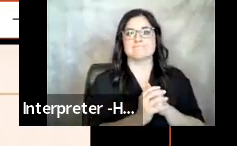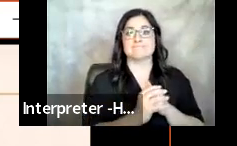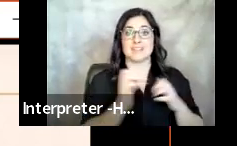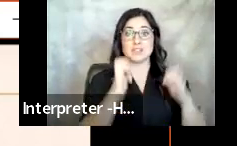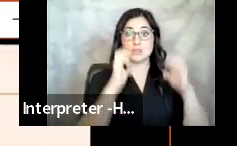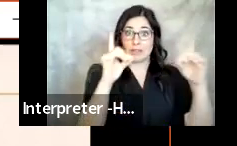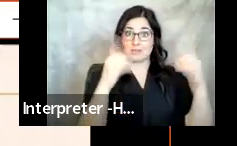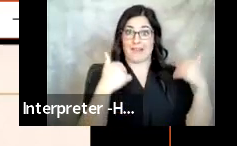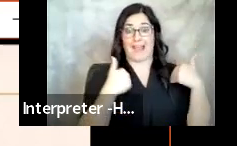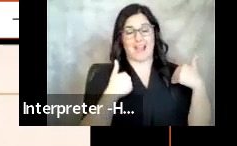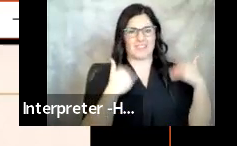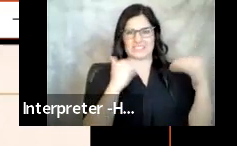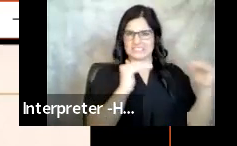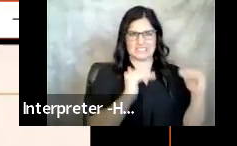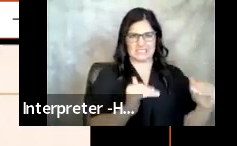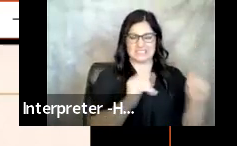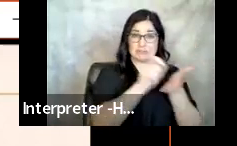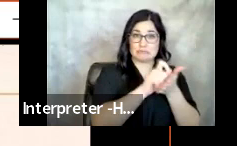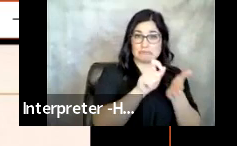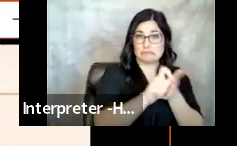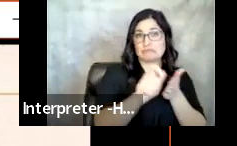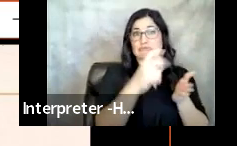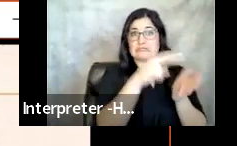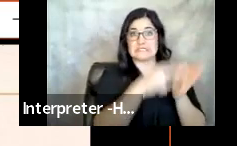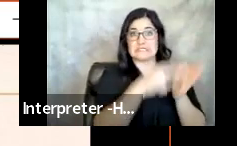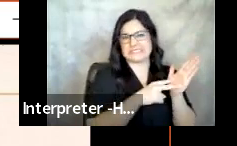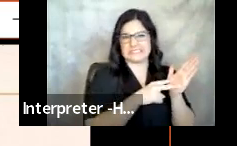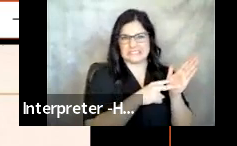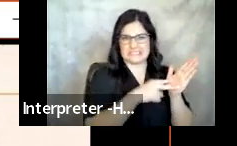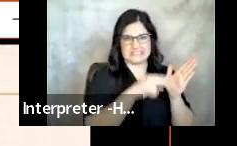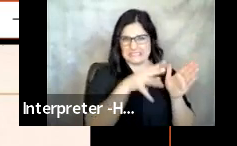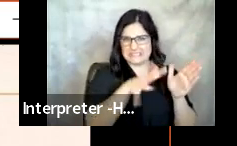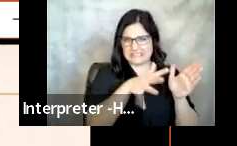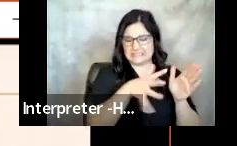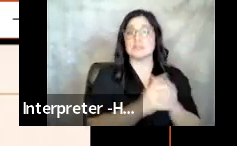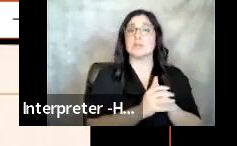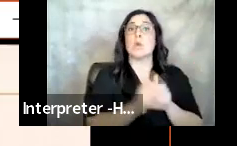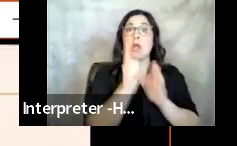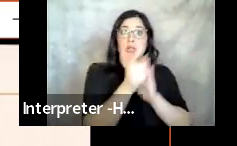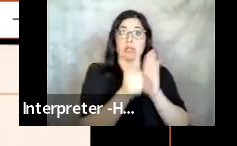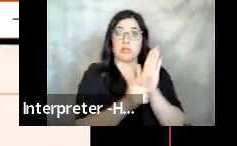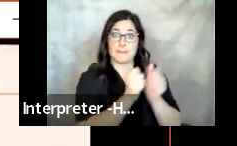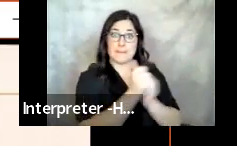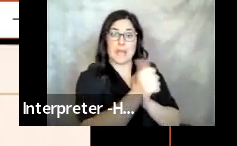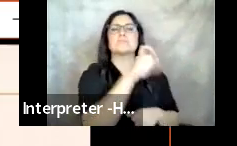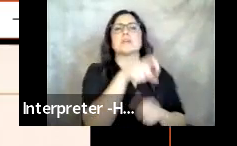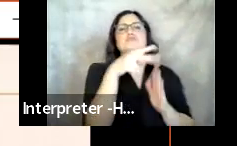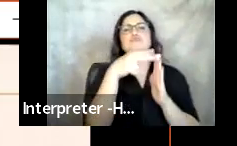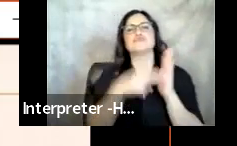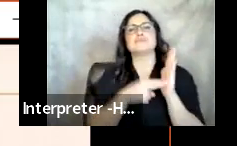All, can't read or write, and so they pass laws saying you have to be able to read in order to vote.